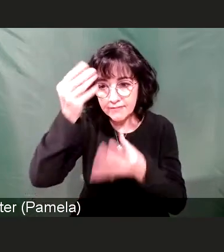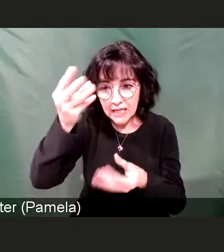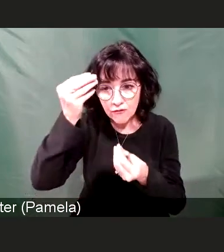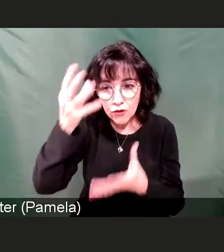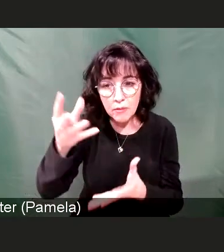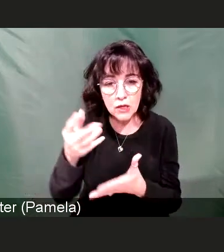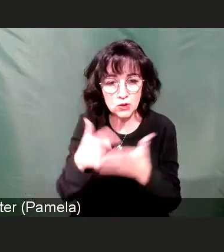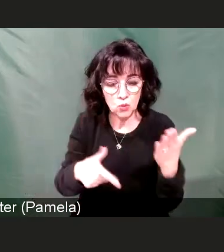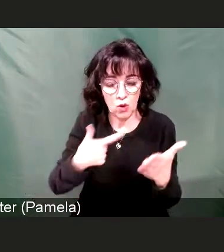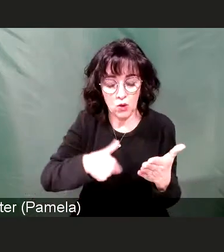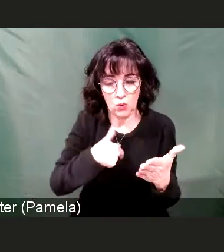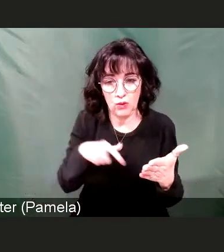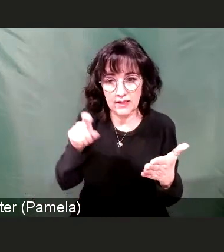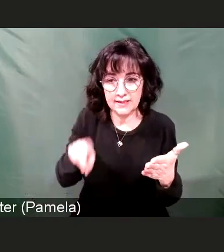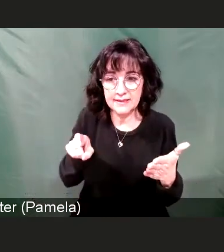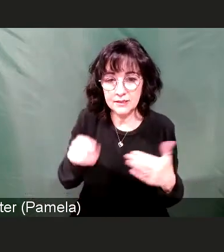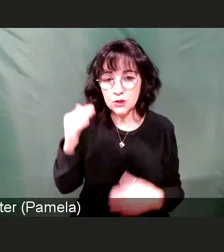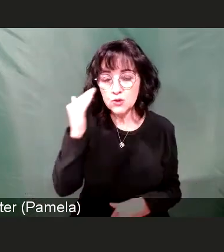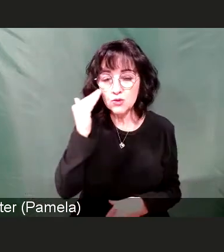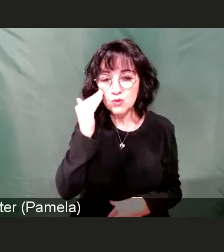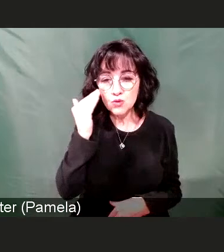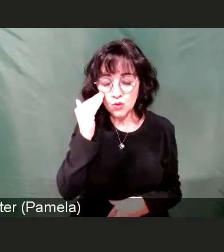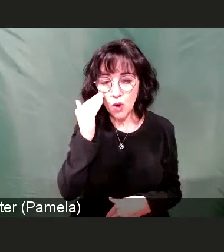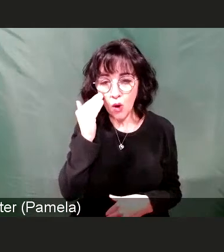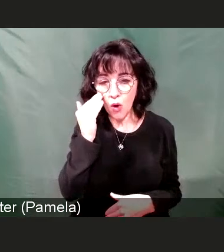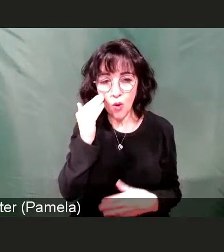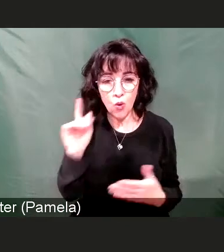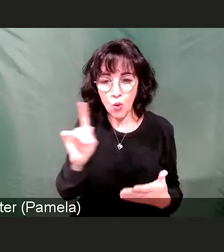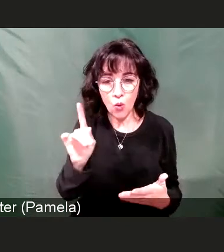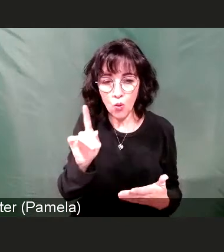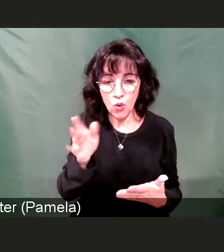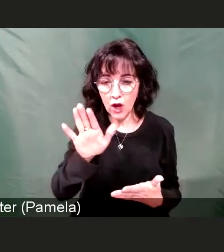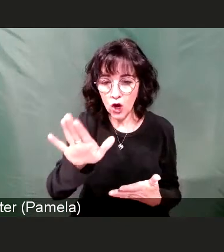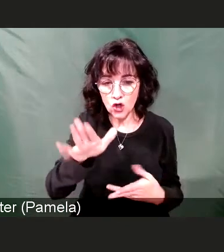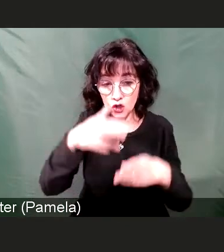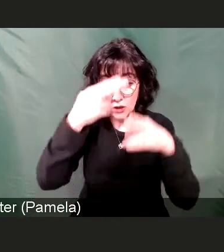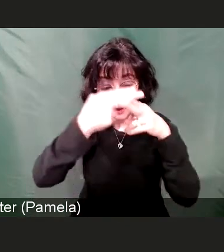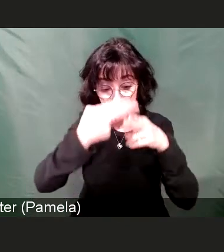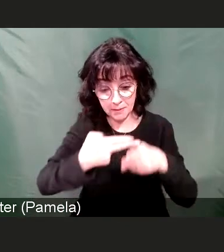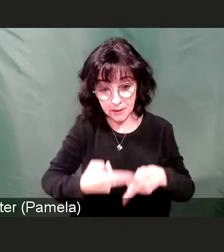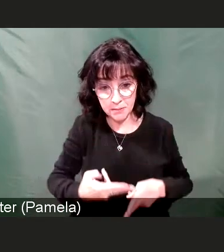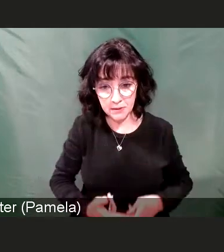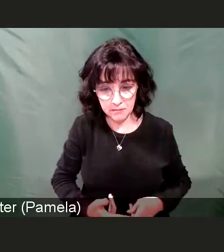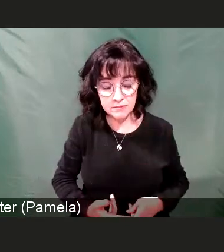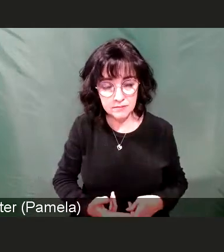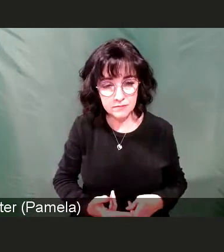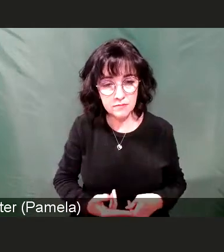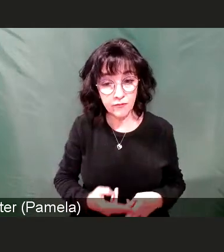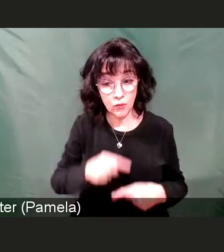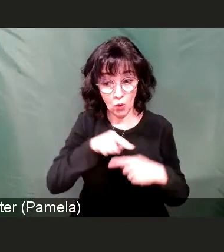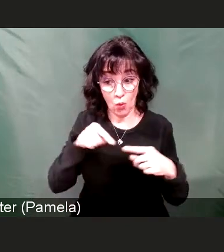to know where you fall when the vaccine is eligible to you but also how to get in,